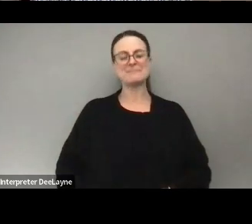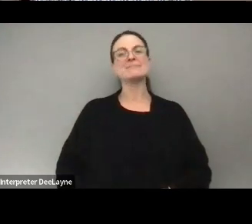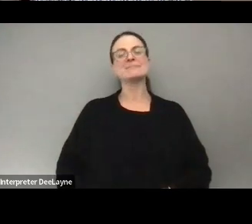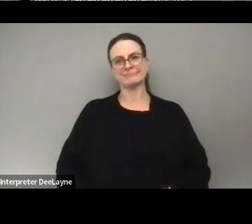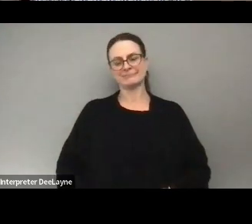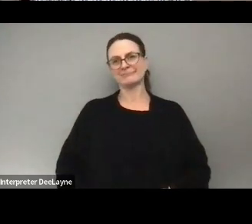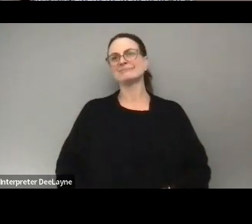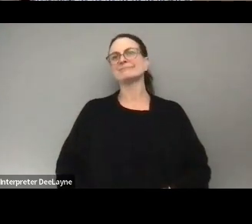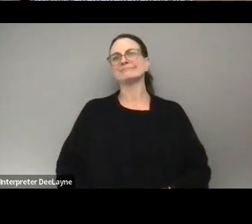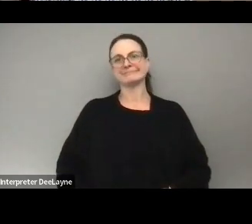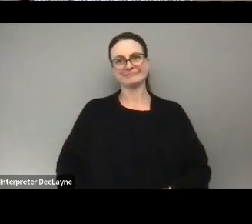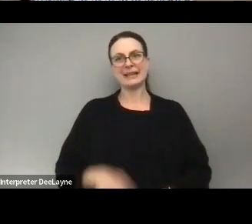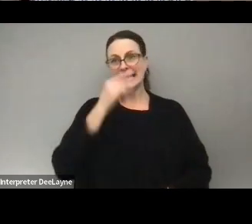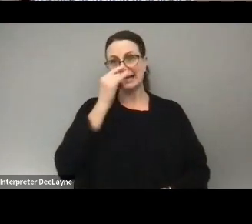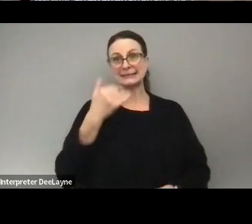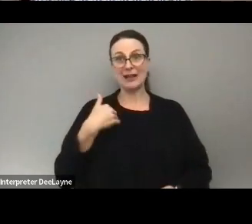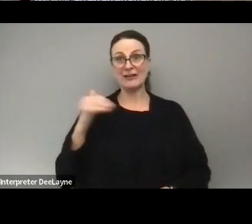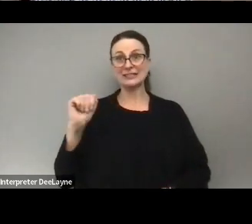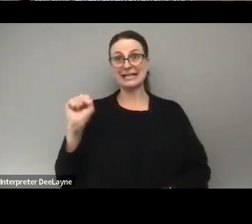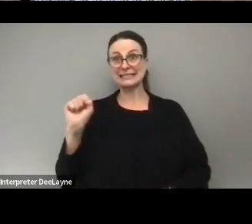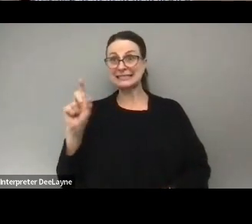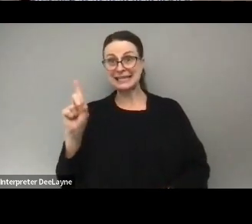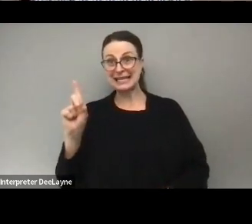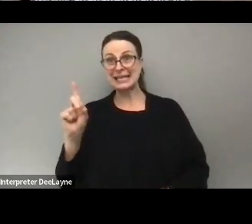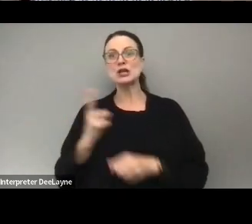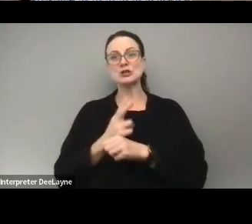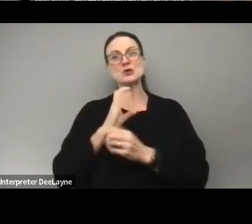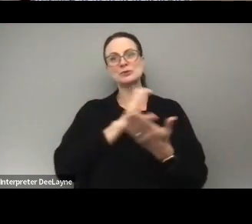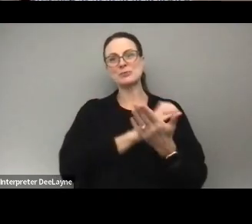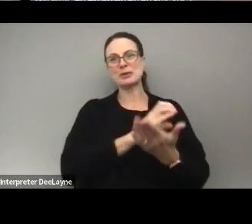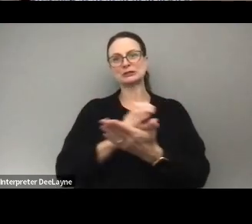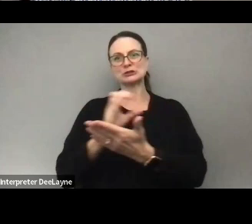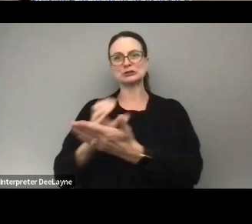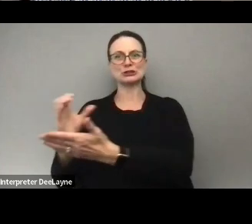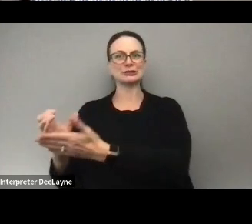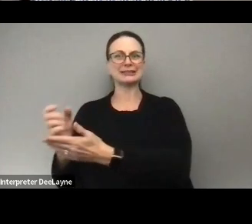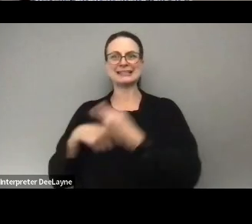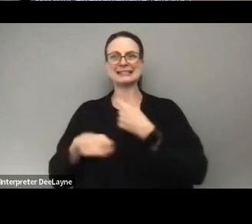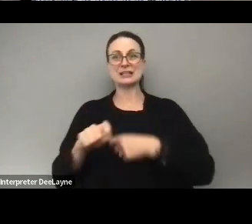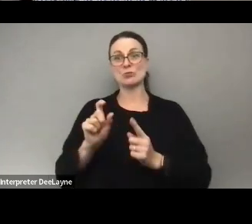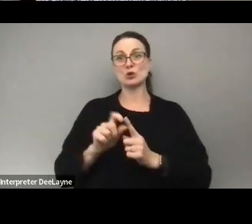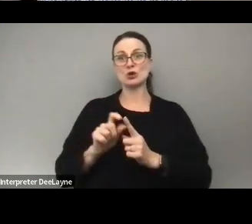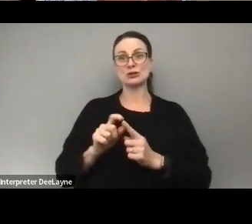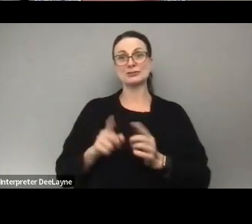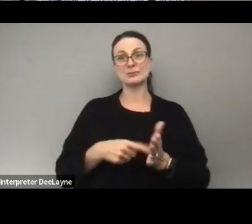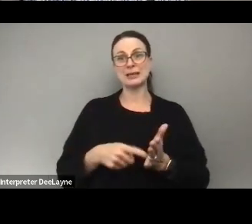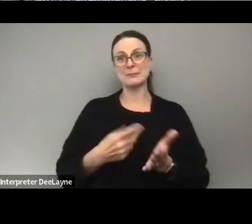to be able to express themselves, use picture icons instead of words. So, you could see here,